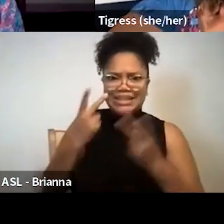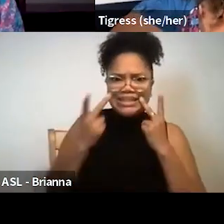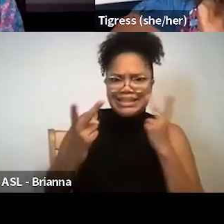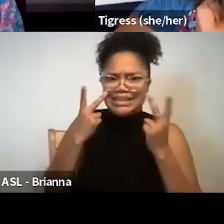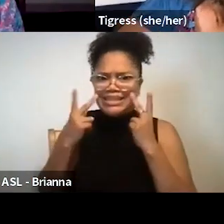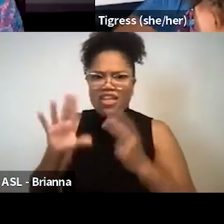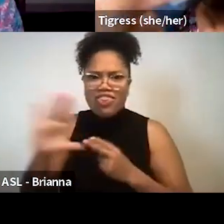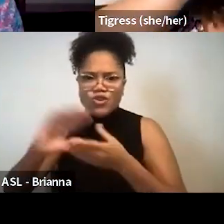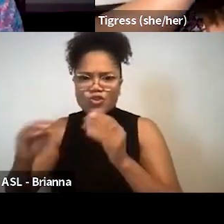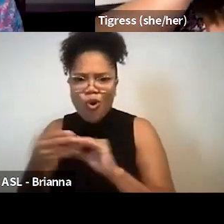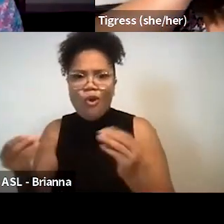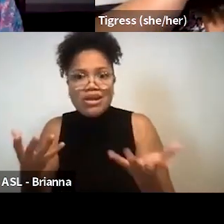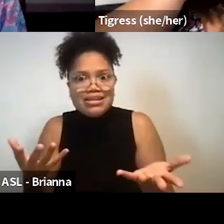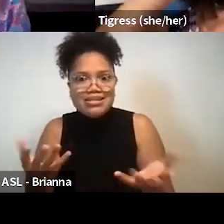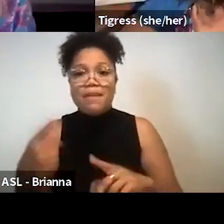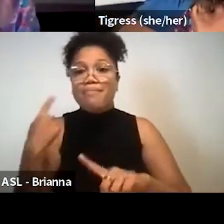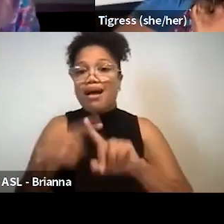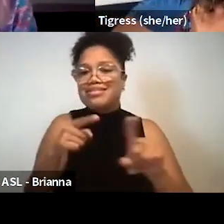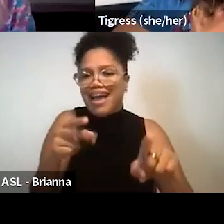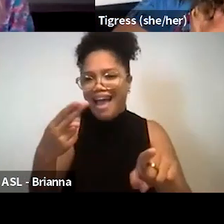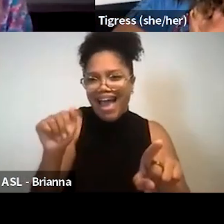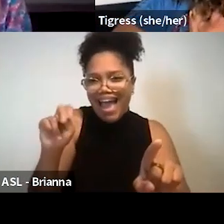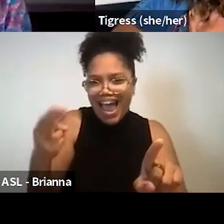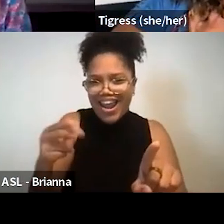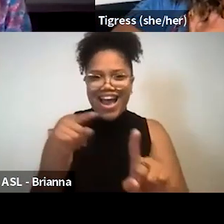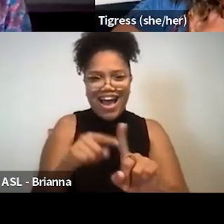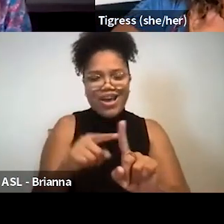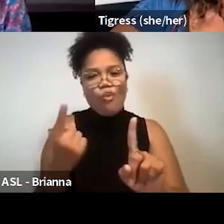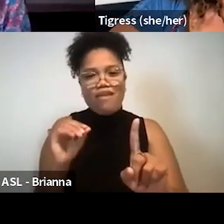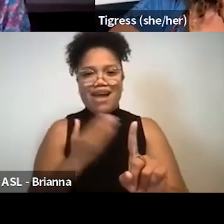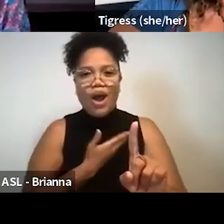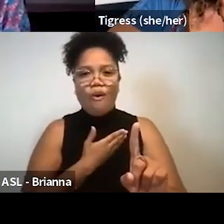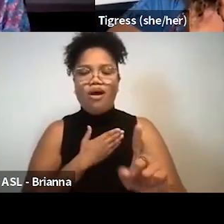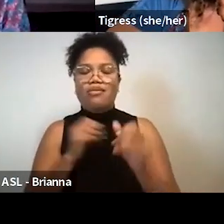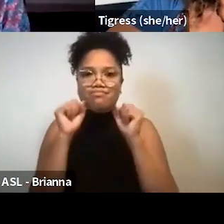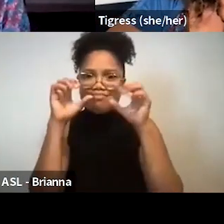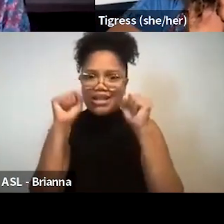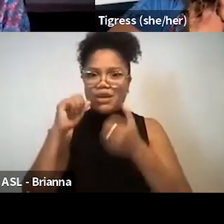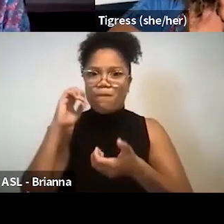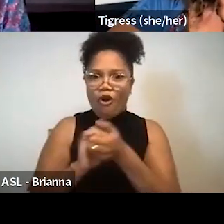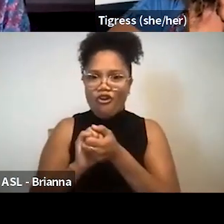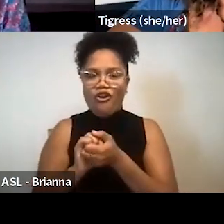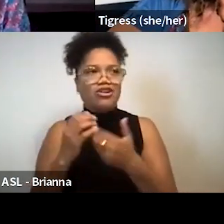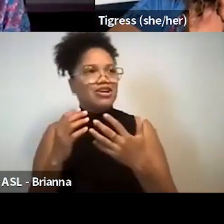And also Hannah is one of our amazing and partners who we're so thrilled to have her support and her expertise,